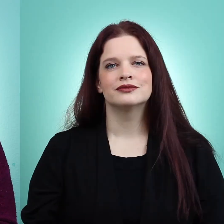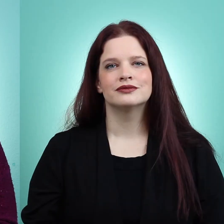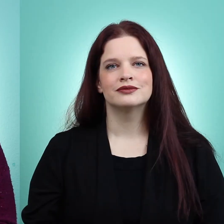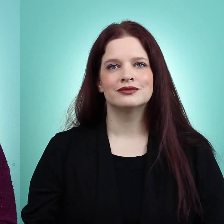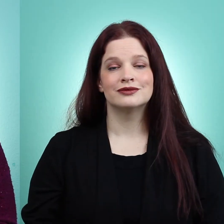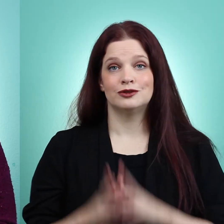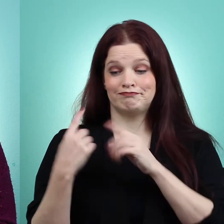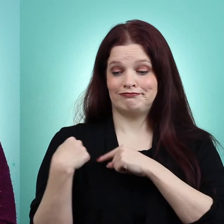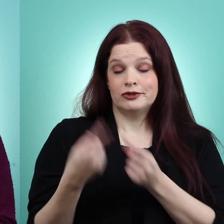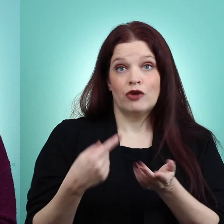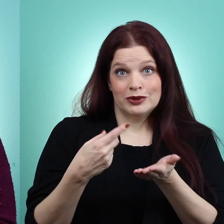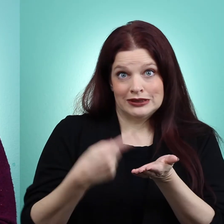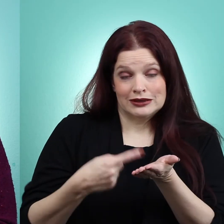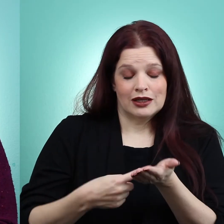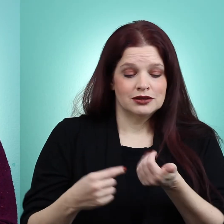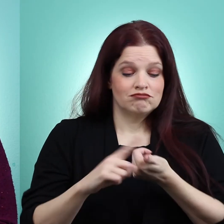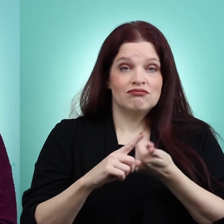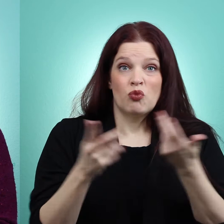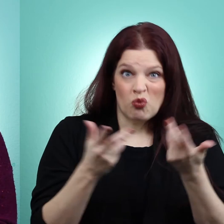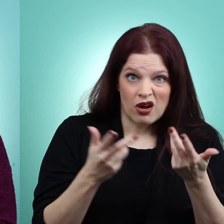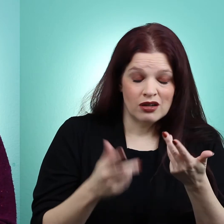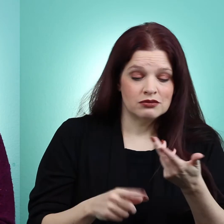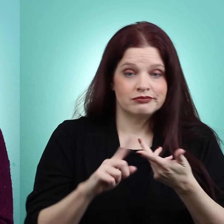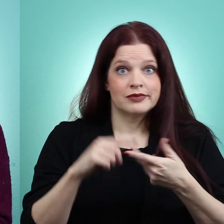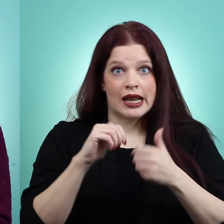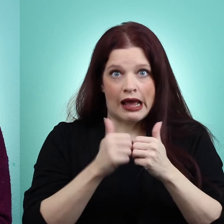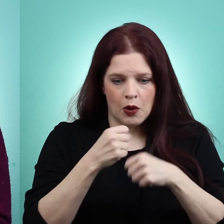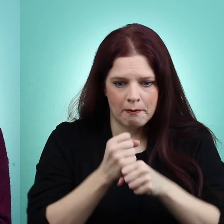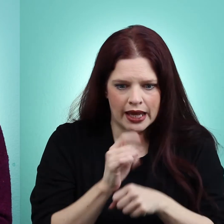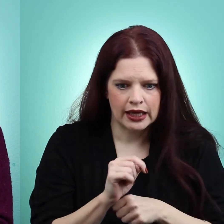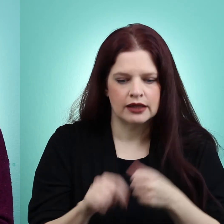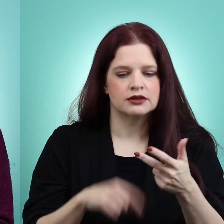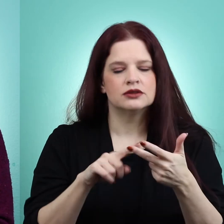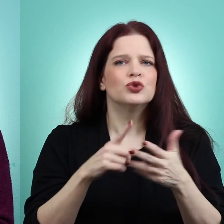So so far, we've talked about what a genogram is, how to create one, and now what do we do with it?